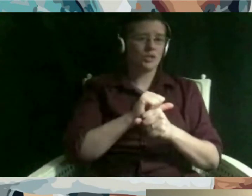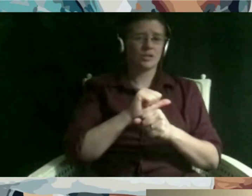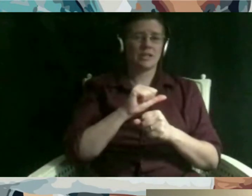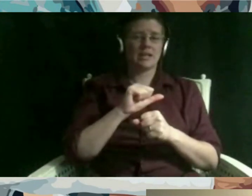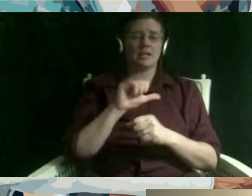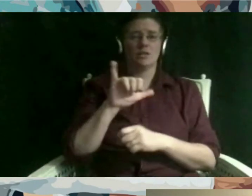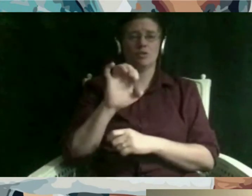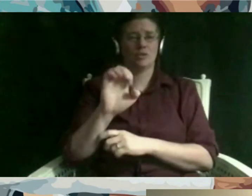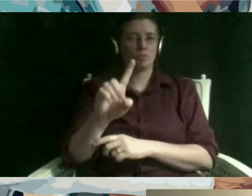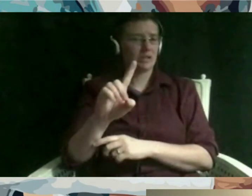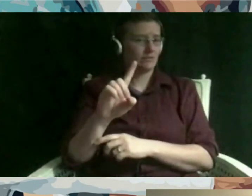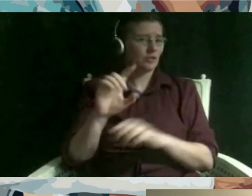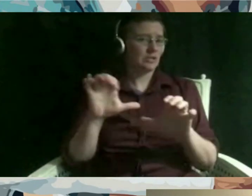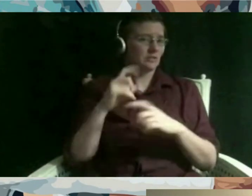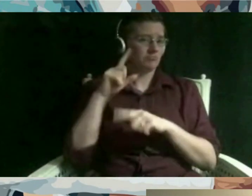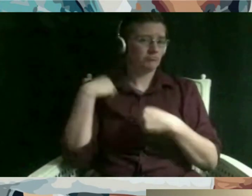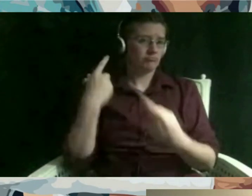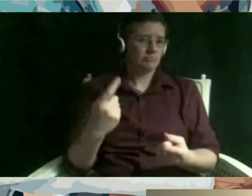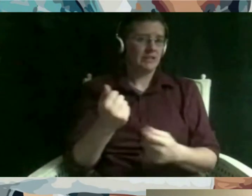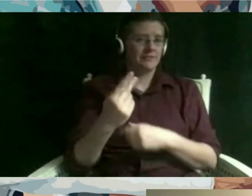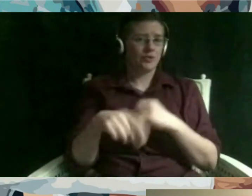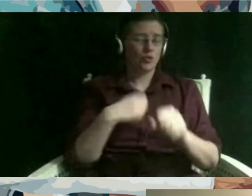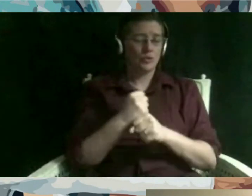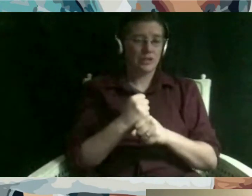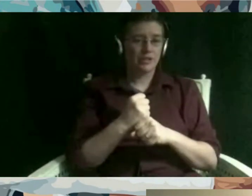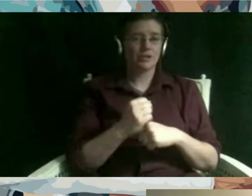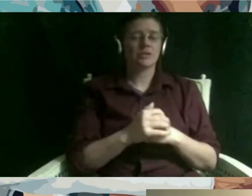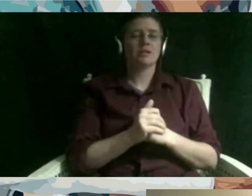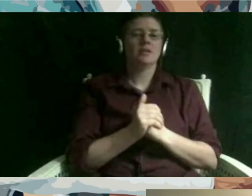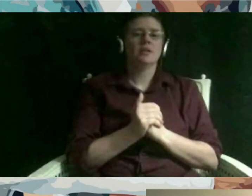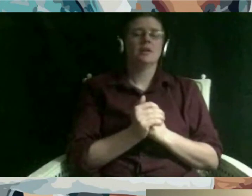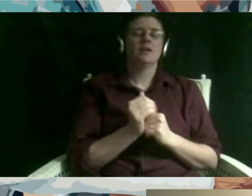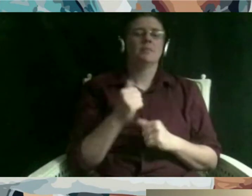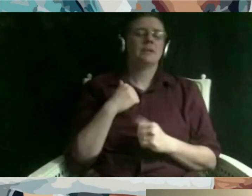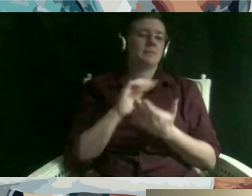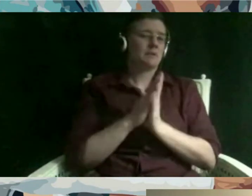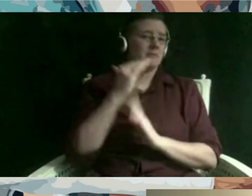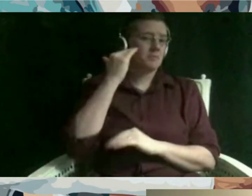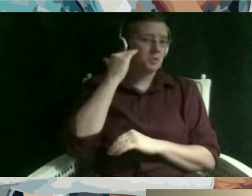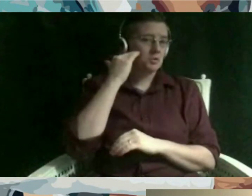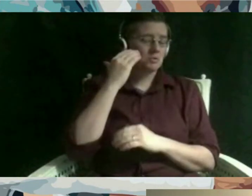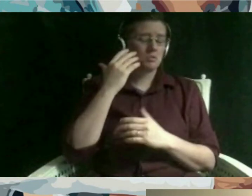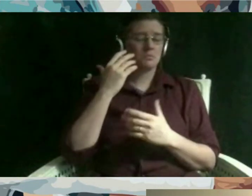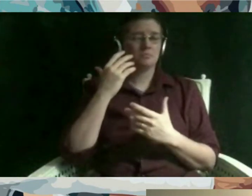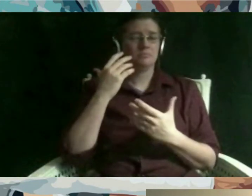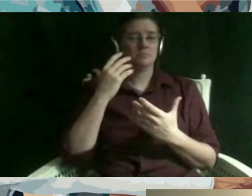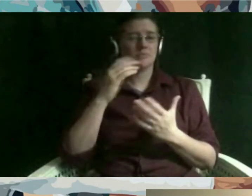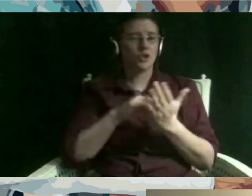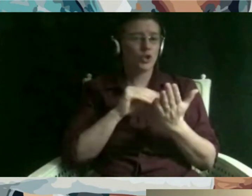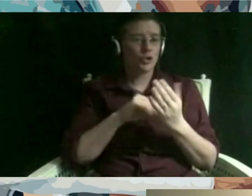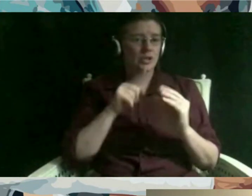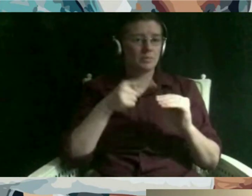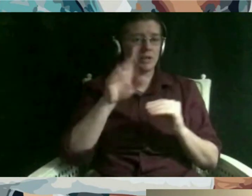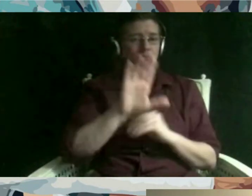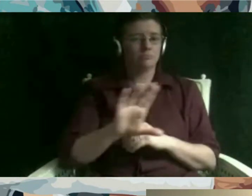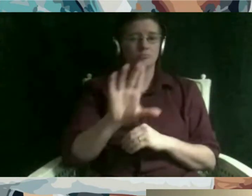the past few years that i've become familiar and aware of what you do in the organization and i